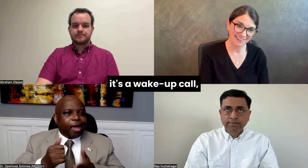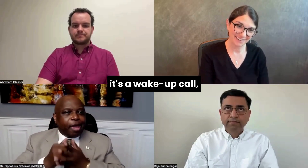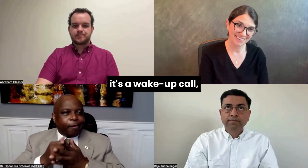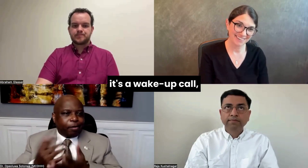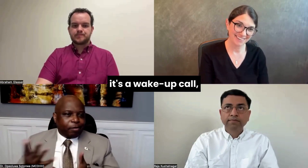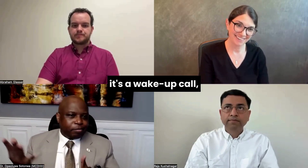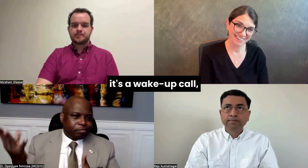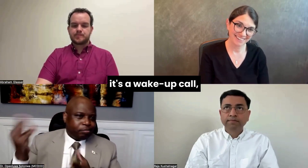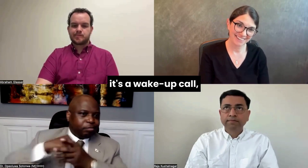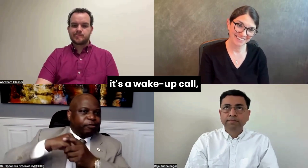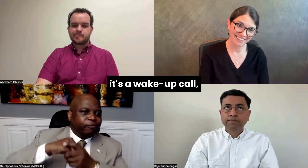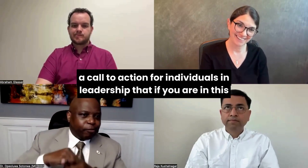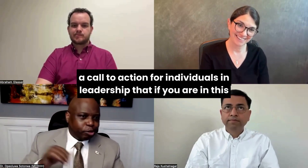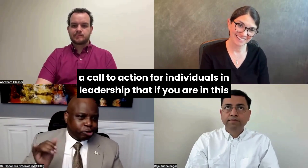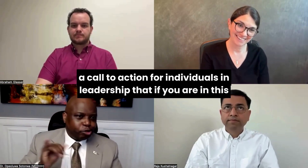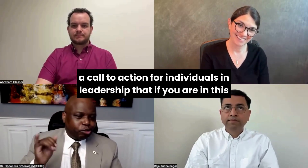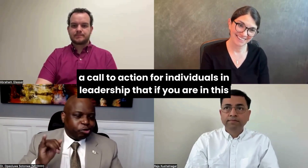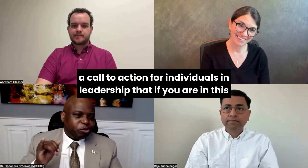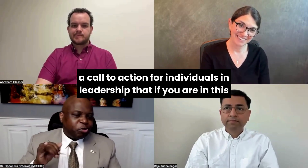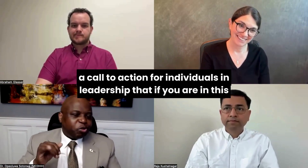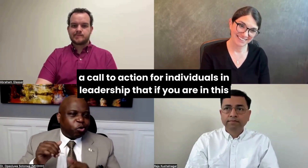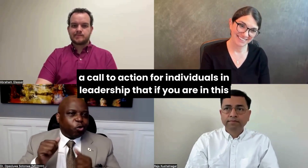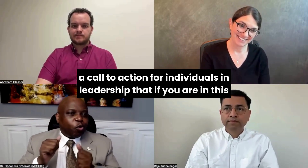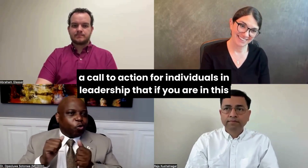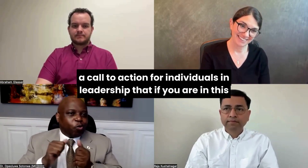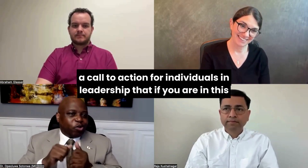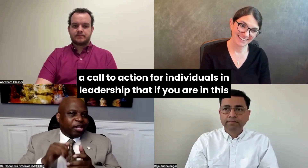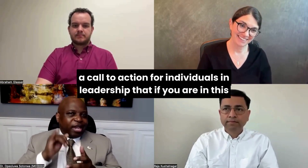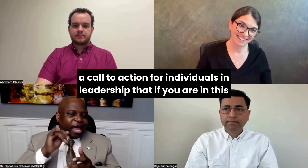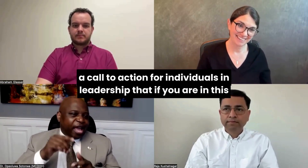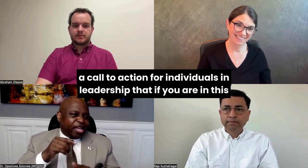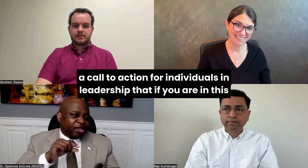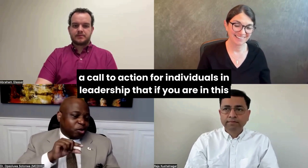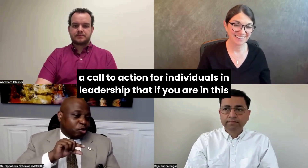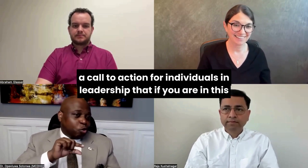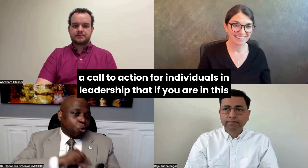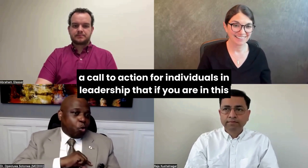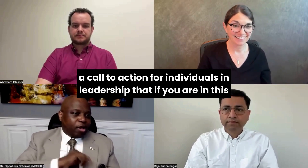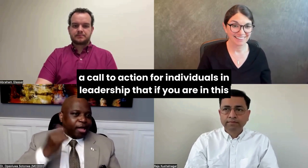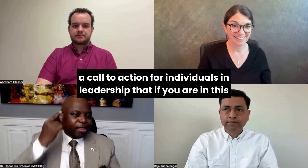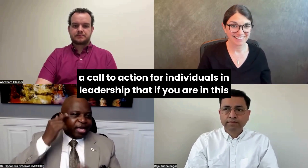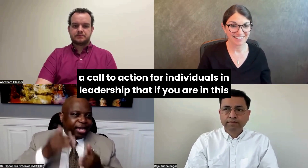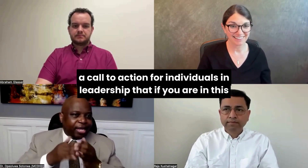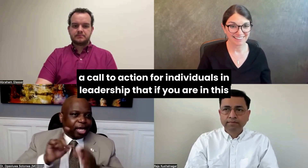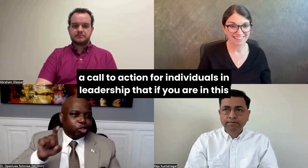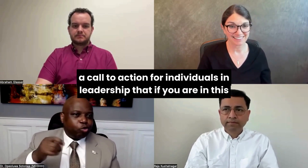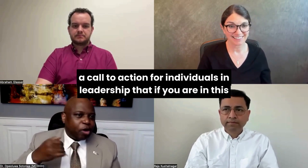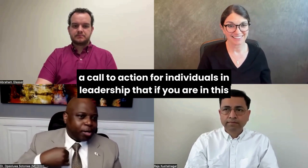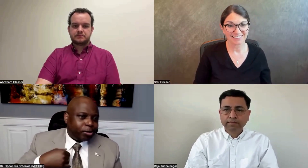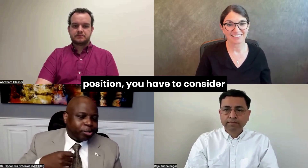a call to action for individuals in leadership that if you are in this position, you have to consider